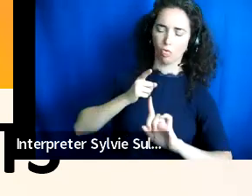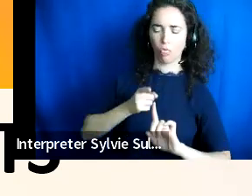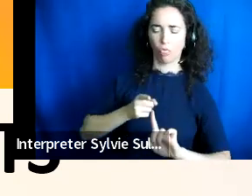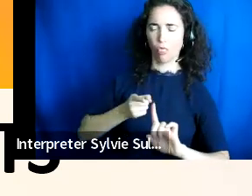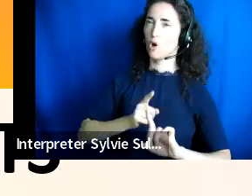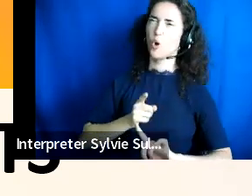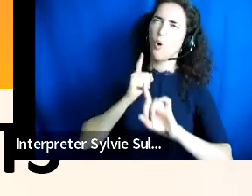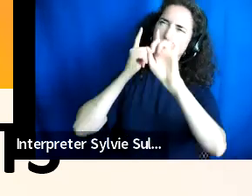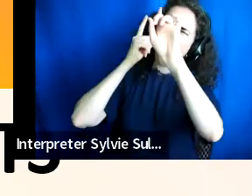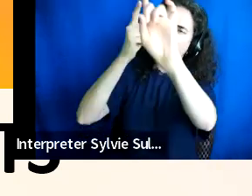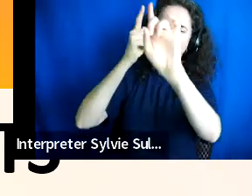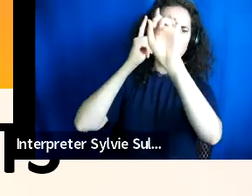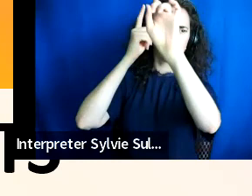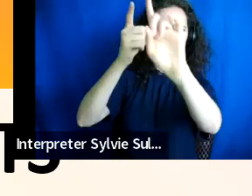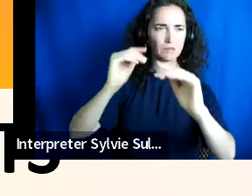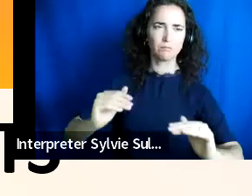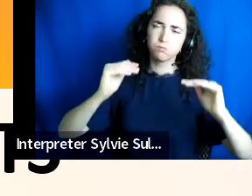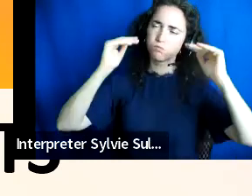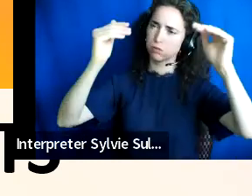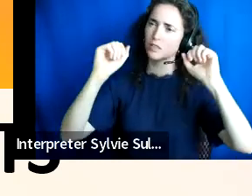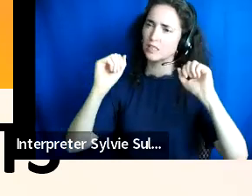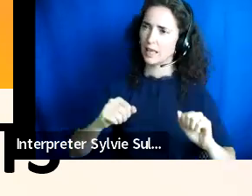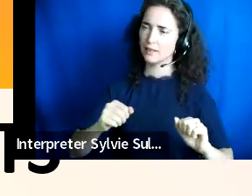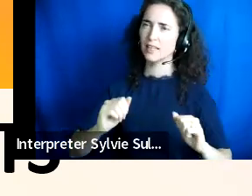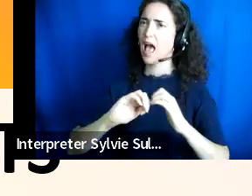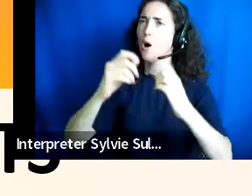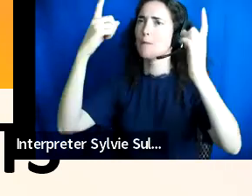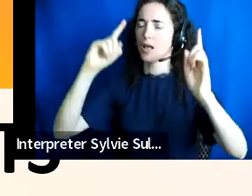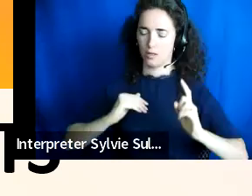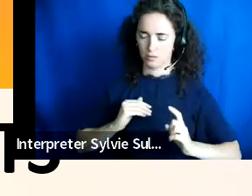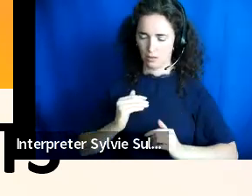And this is how I get there. So there are games. there are sessions.